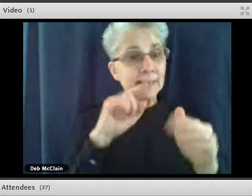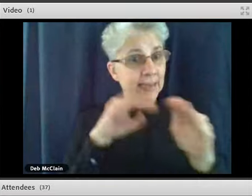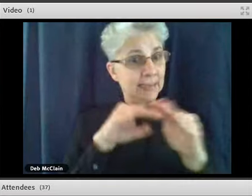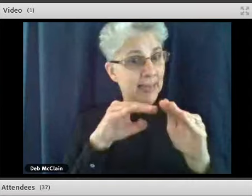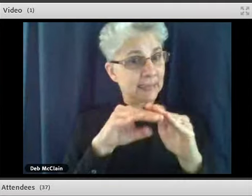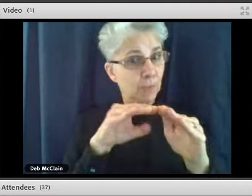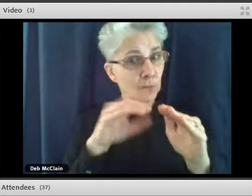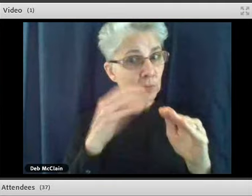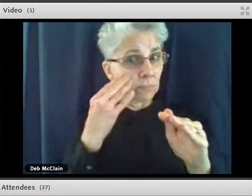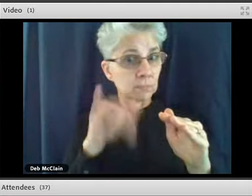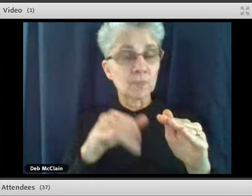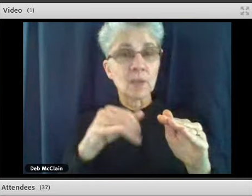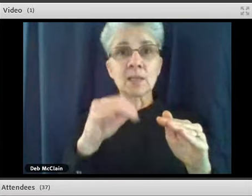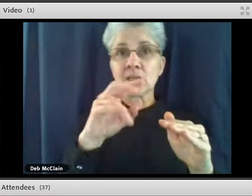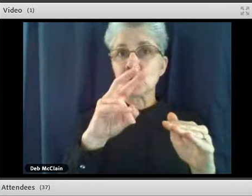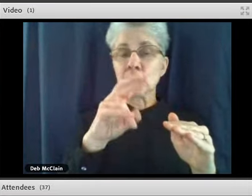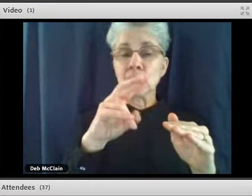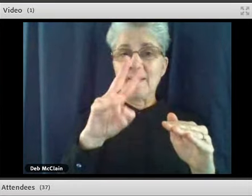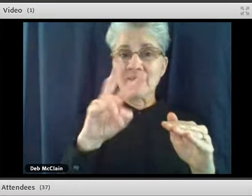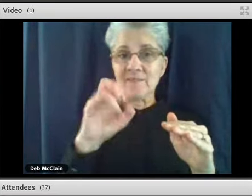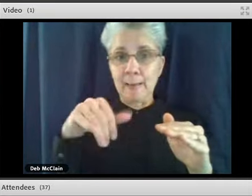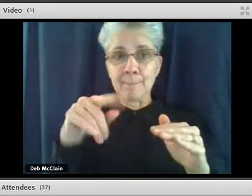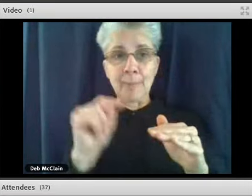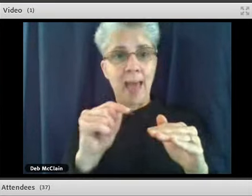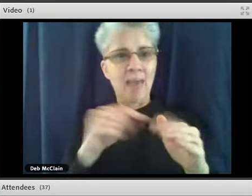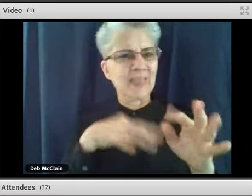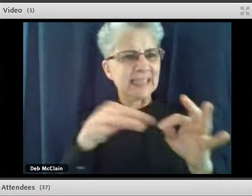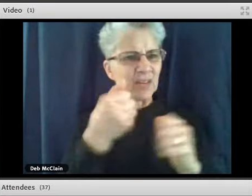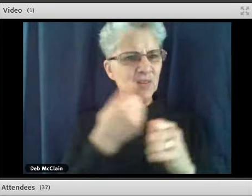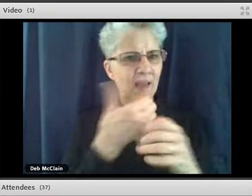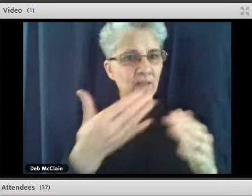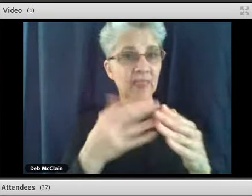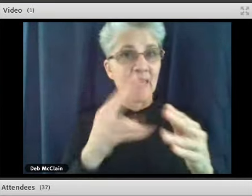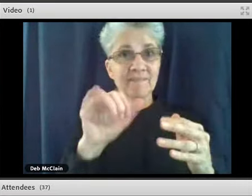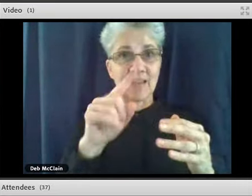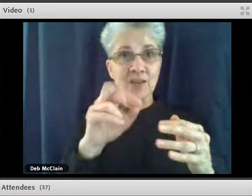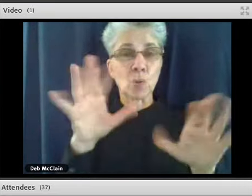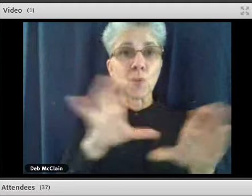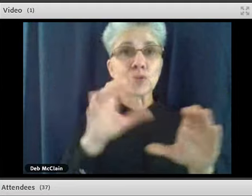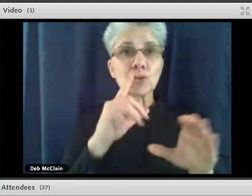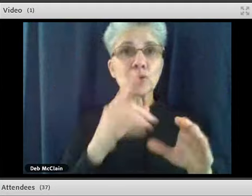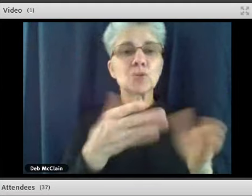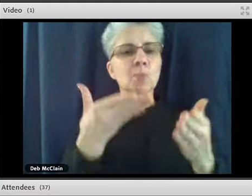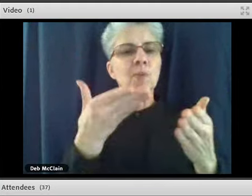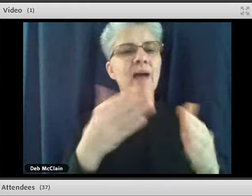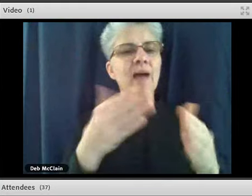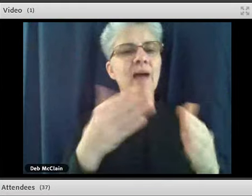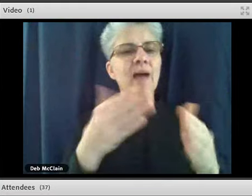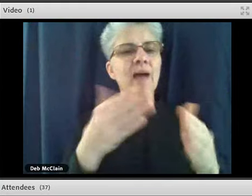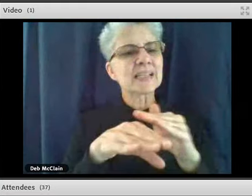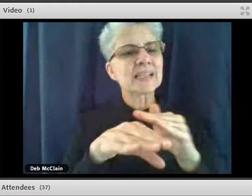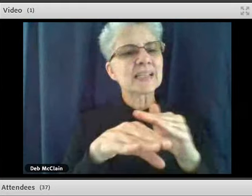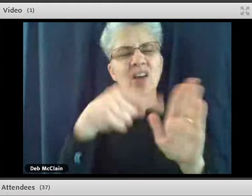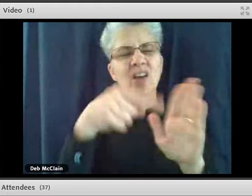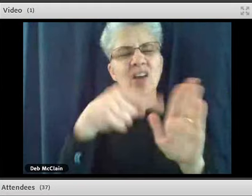Do you know if your databases are accessible? Did you get an VPAT that details every single thing that the vendor will do to provide accessibility?